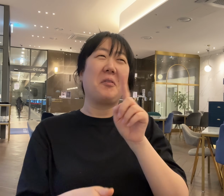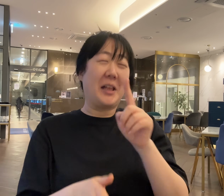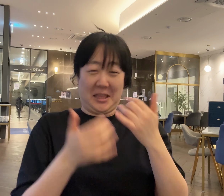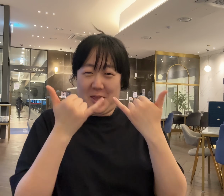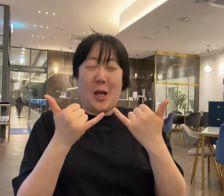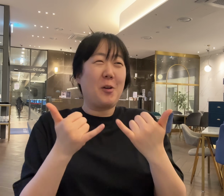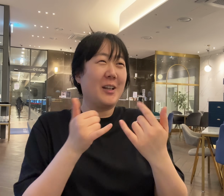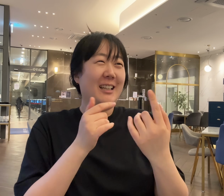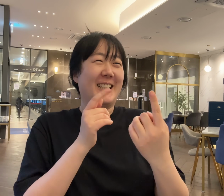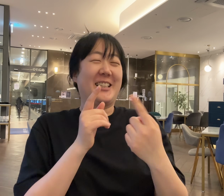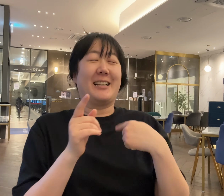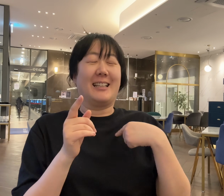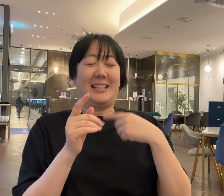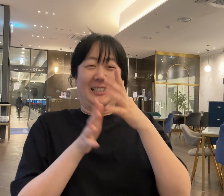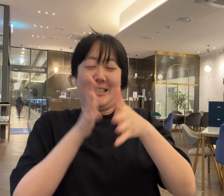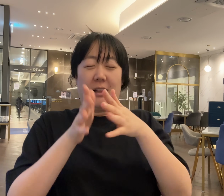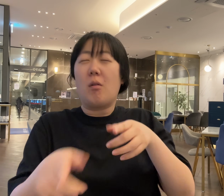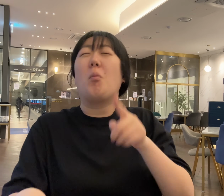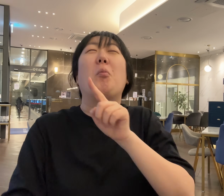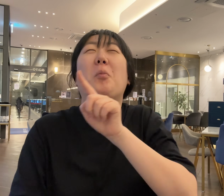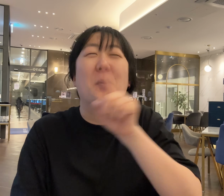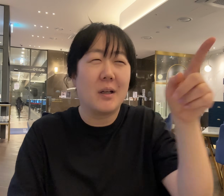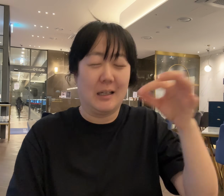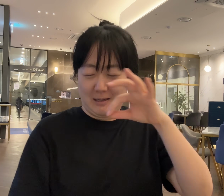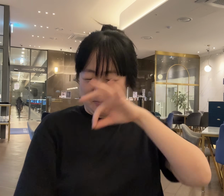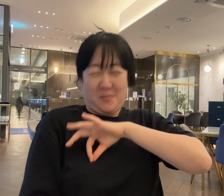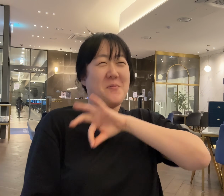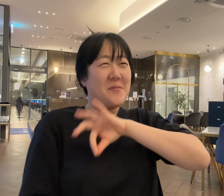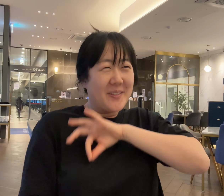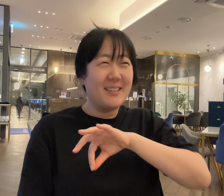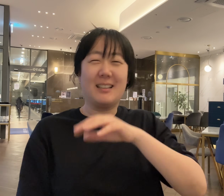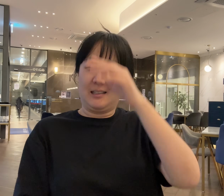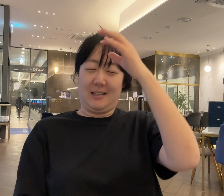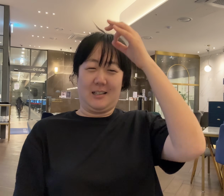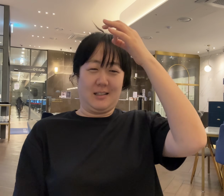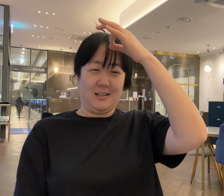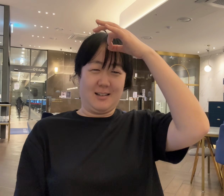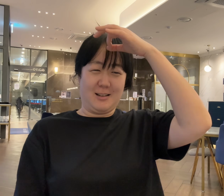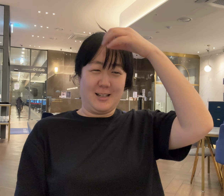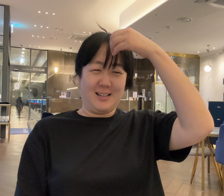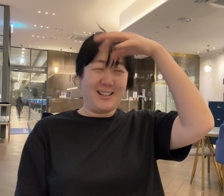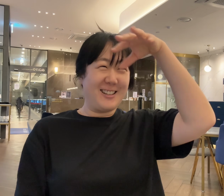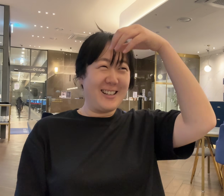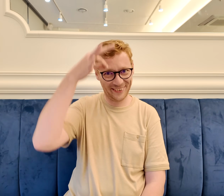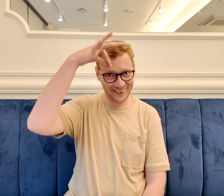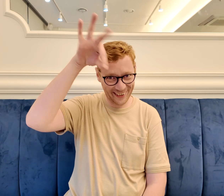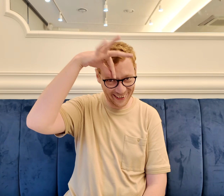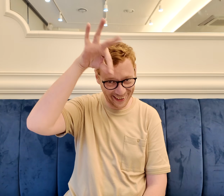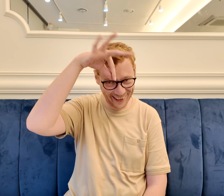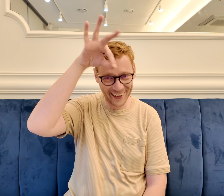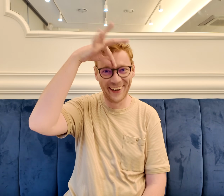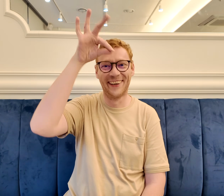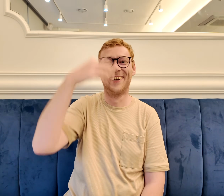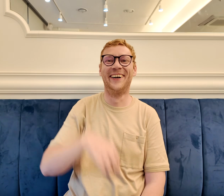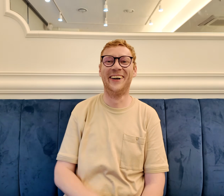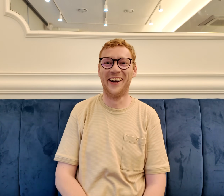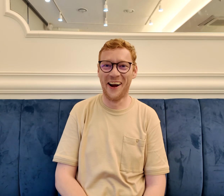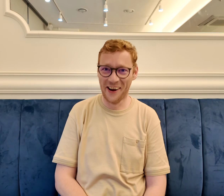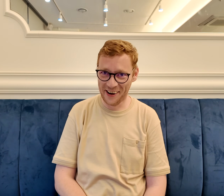When I asked what it was, you told me. What was it? Yes, like this.